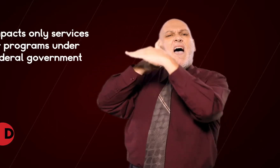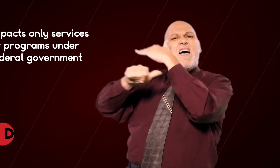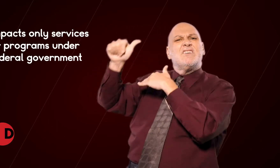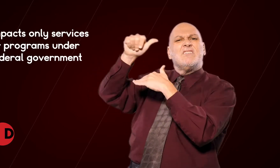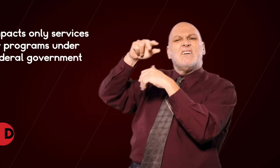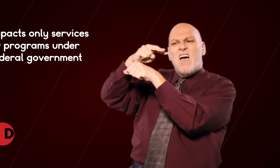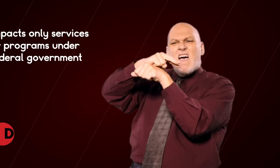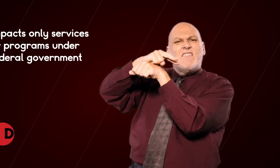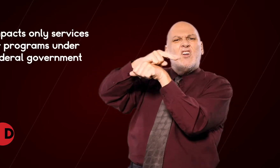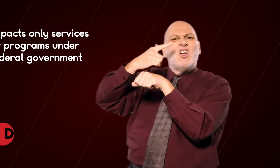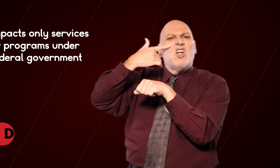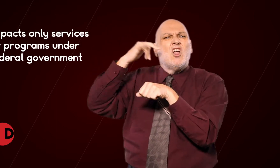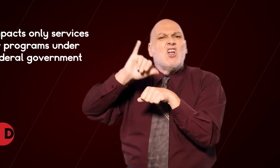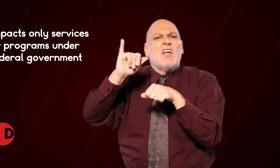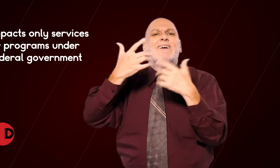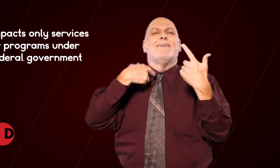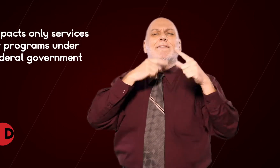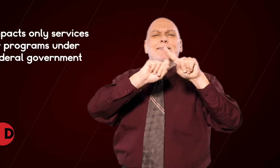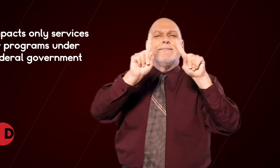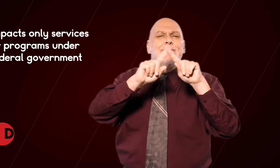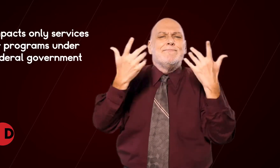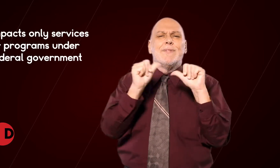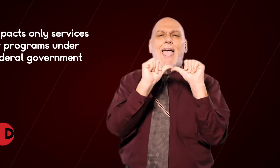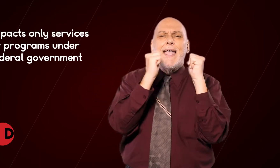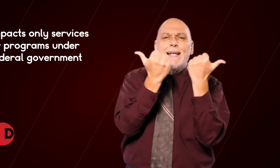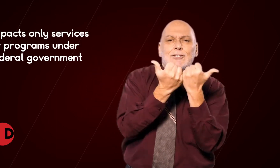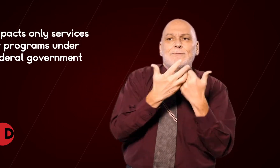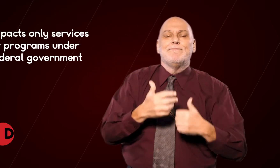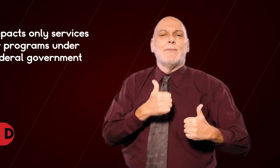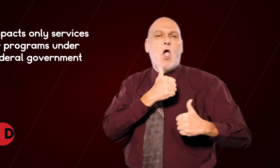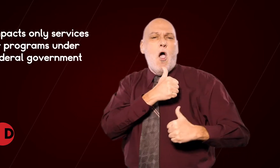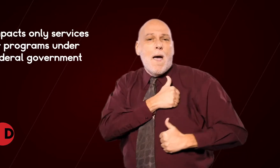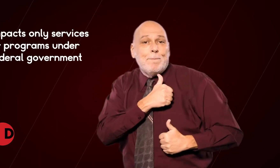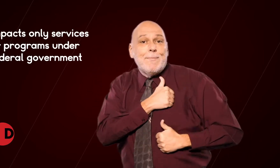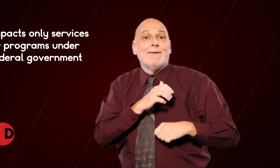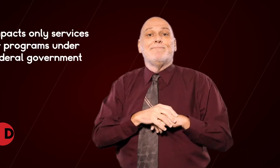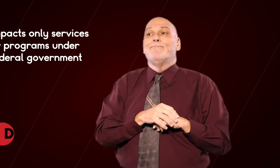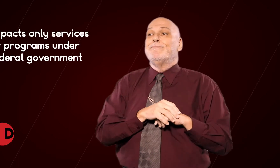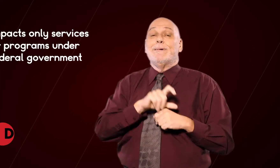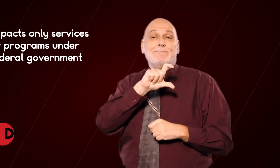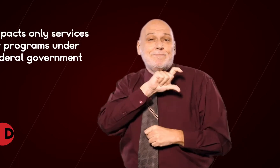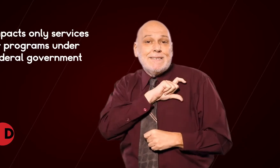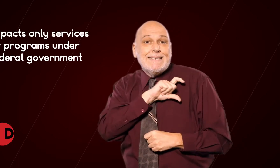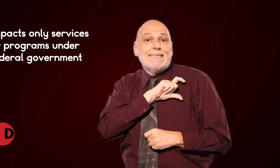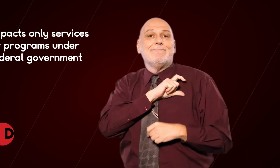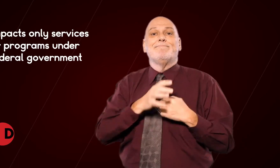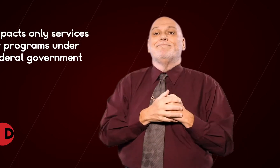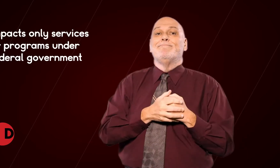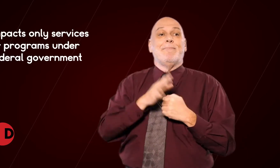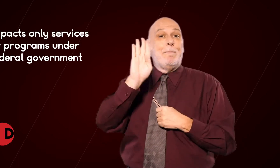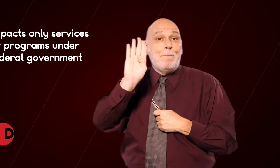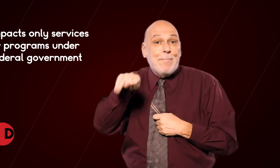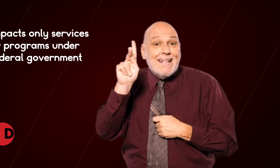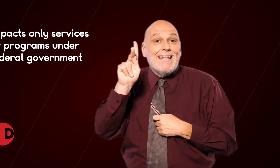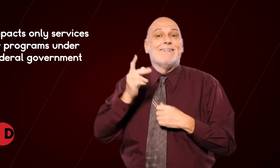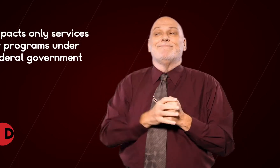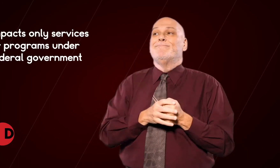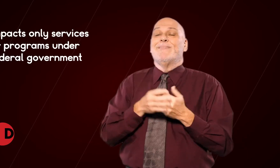This includes federal government departments and agencies,